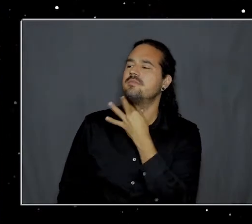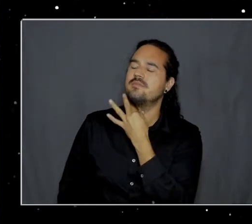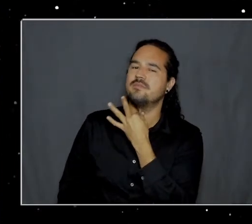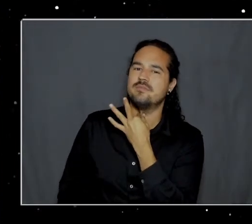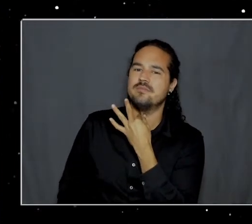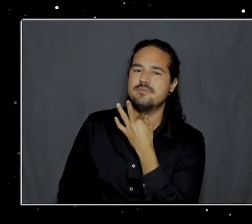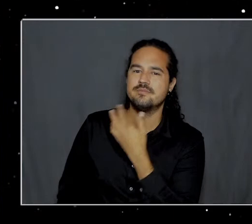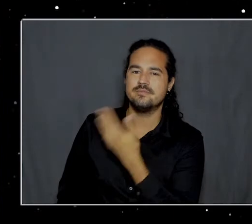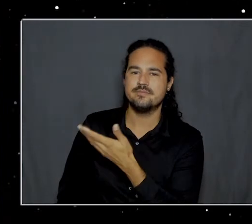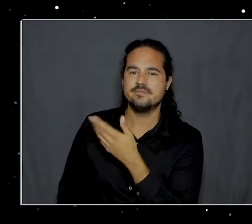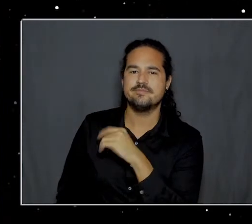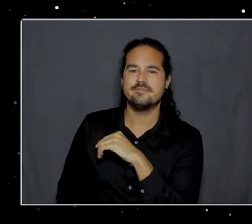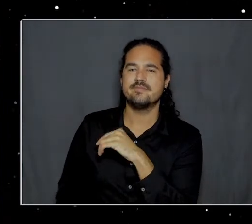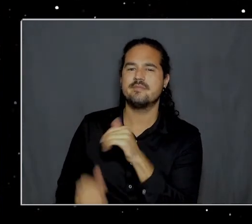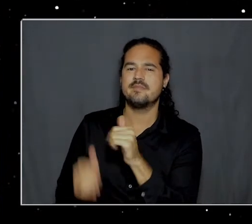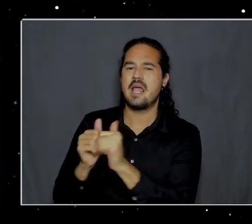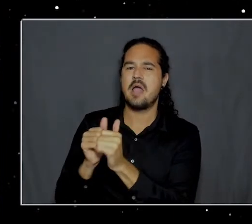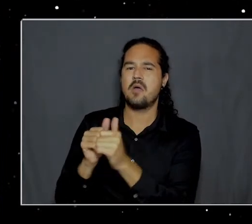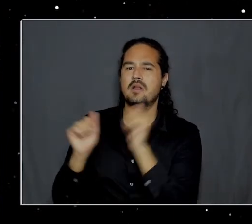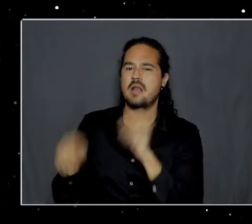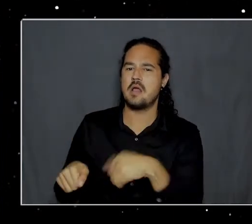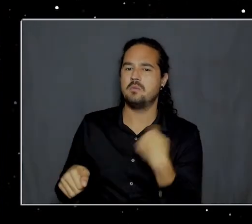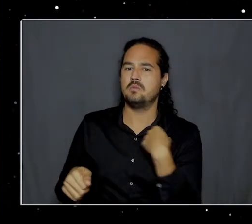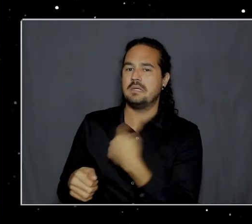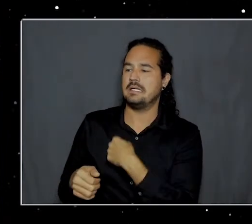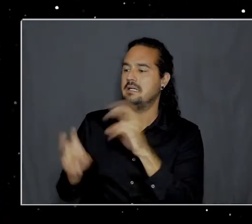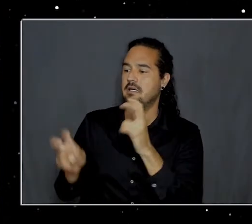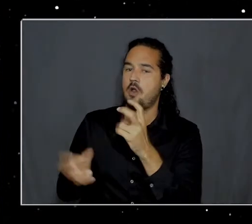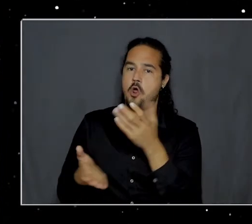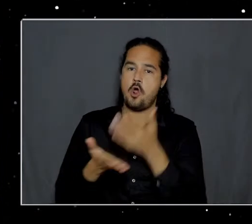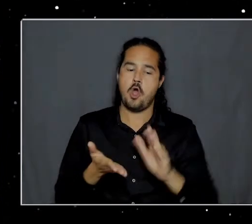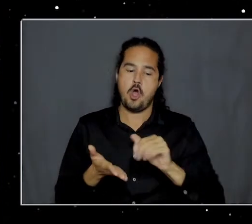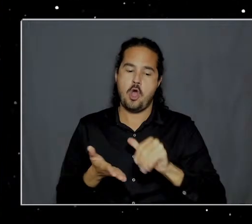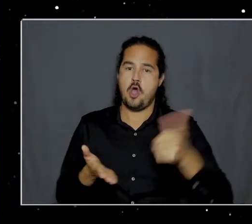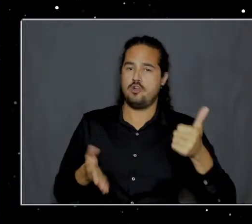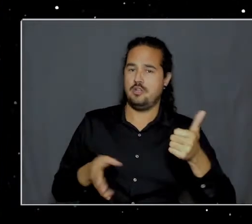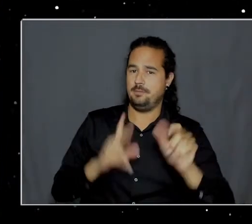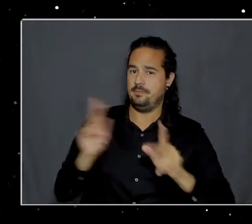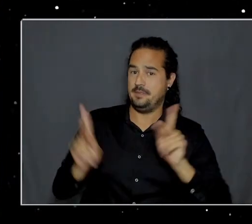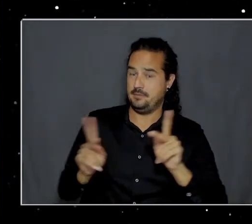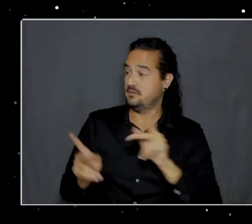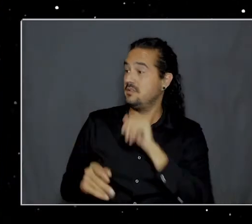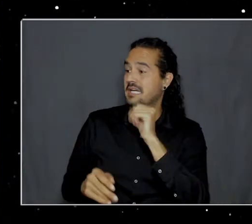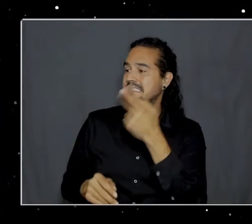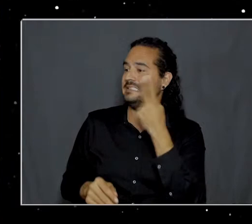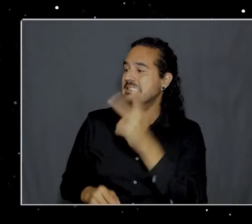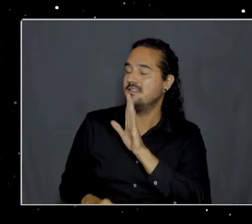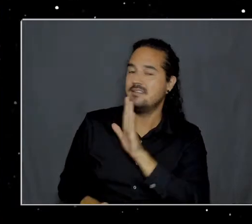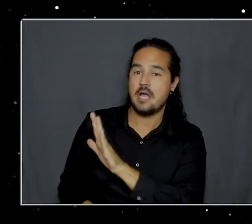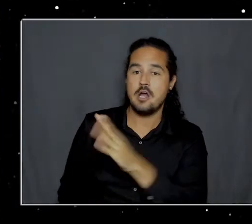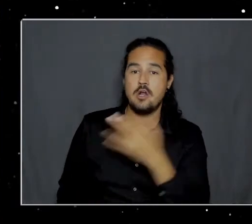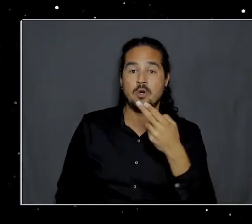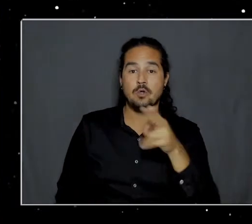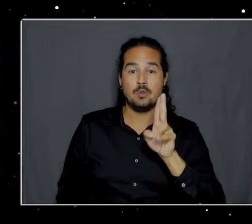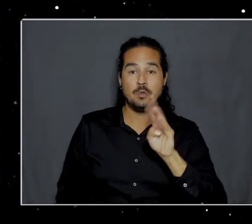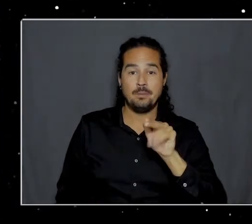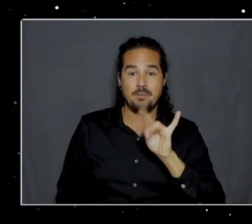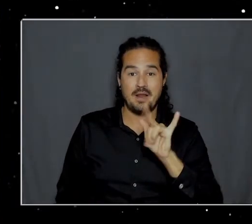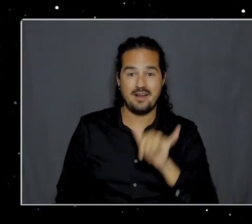PEOPLE, MIGHT BE RELATED TO NOT SEEING THE HUMANITY OF OTHER PEOPLE.